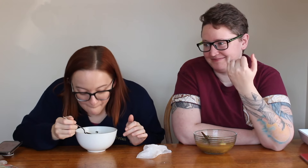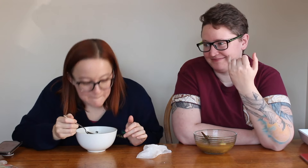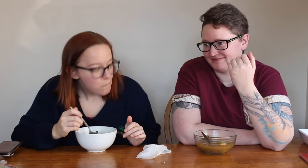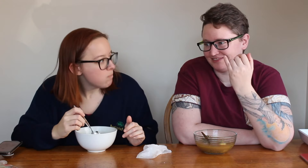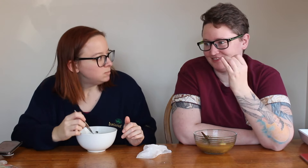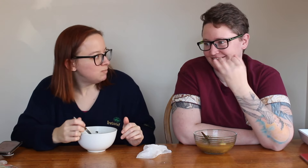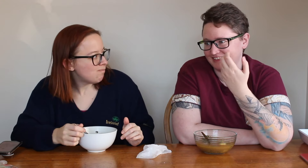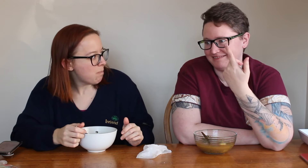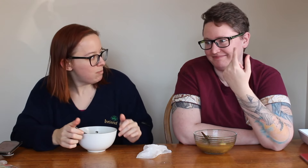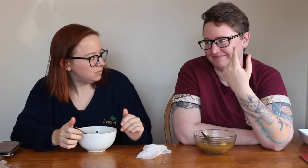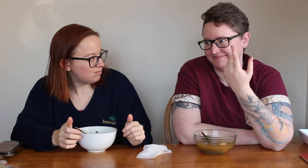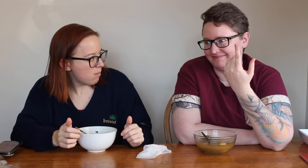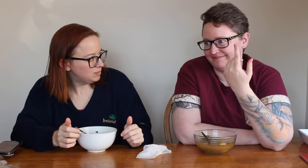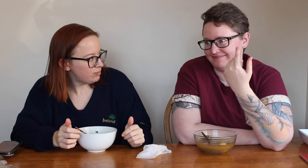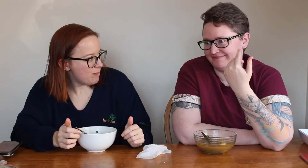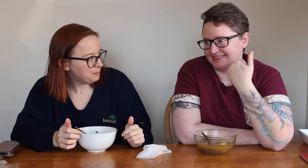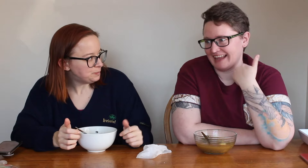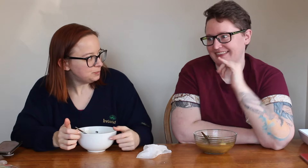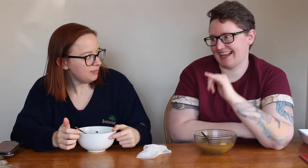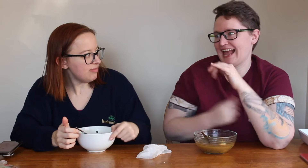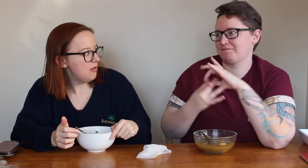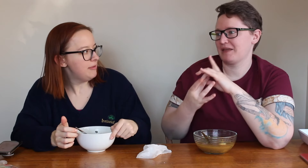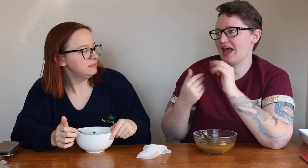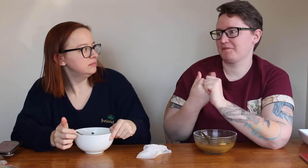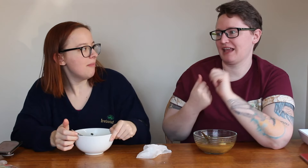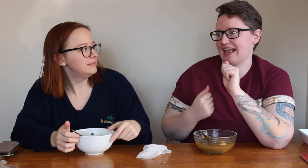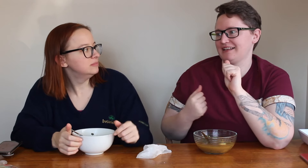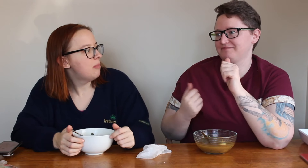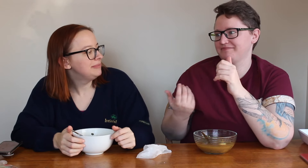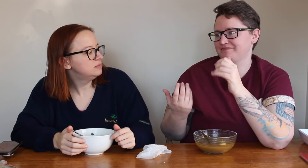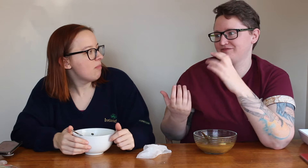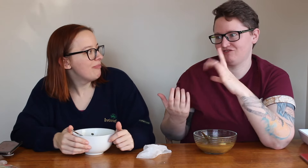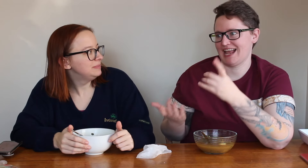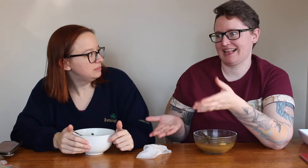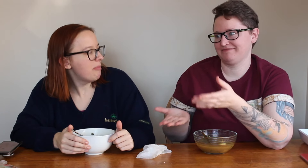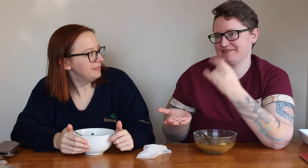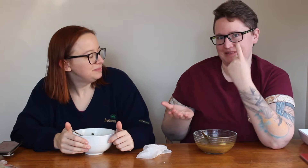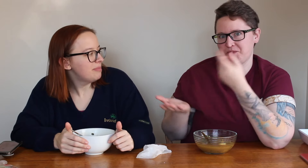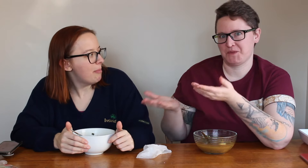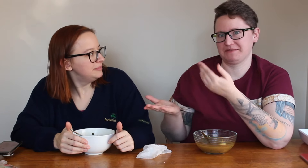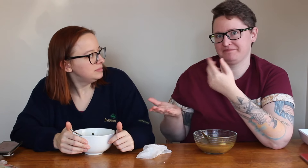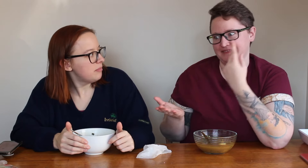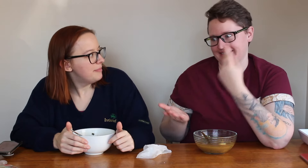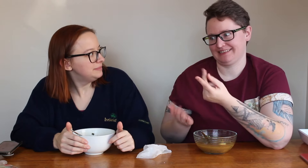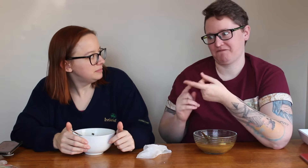It says, we're such amazing and awesome parents. Well, thank you. What's the best thing about being a parent with Mikko? Um...